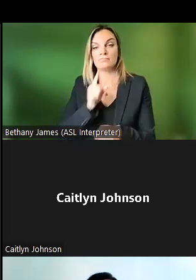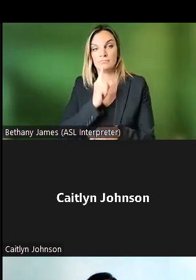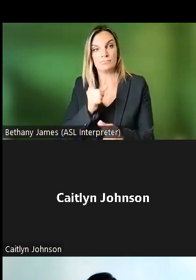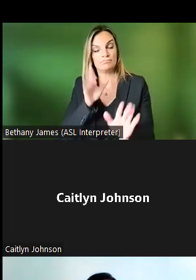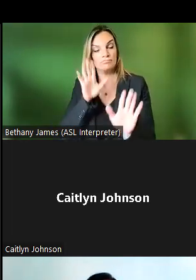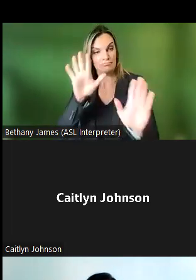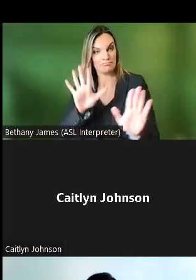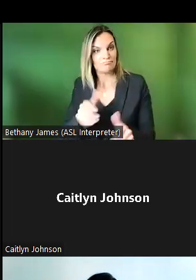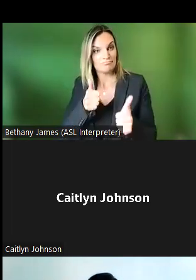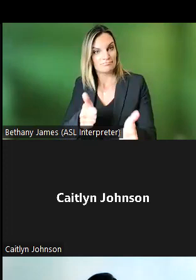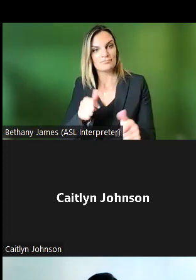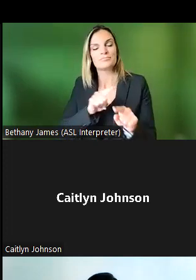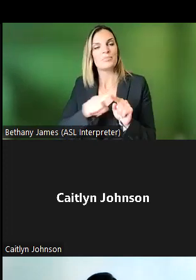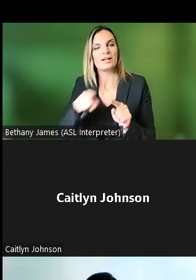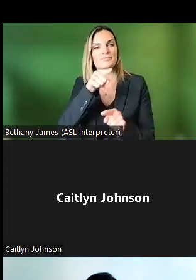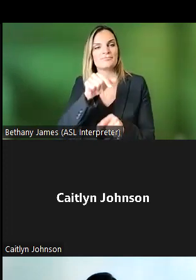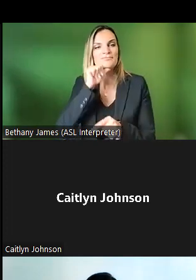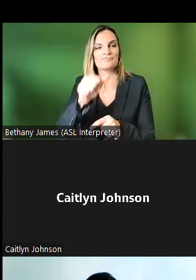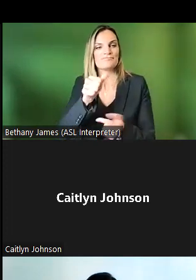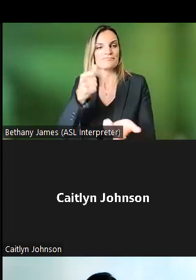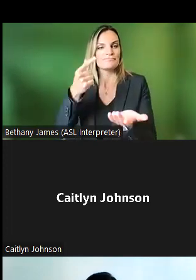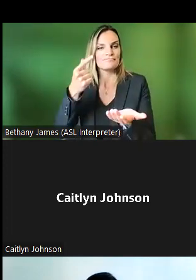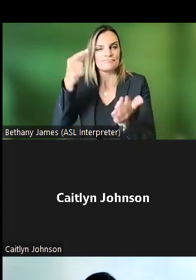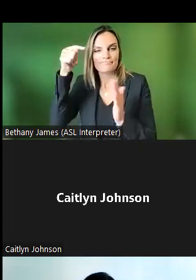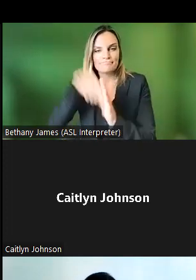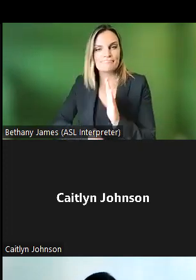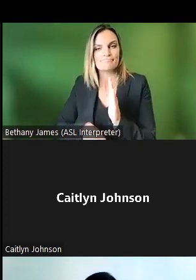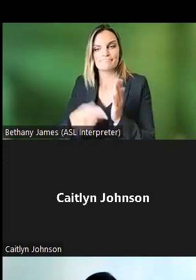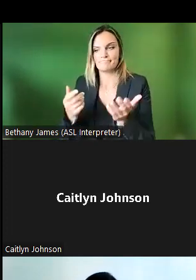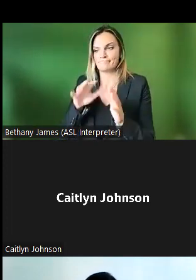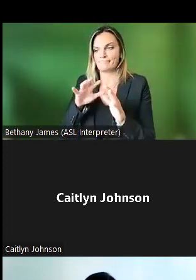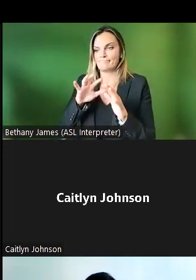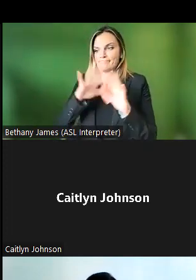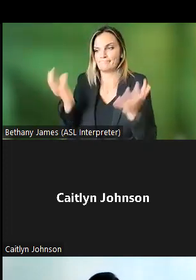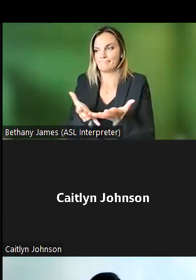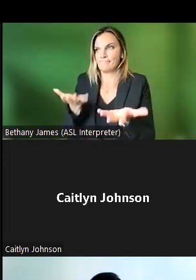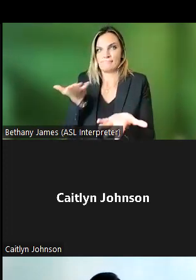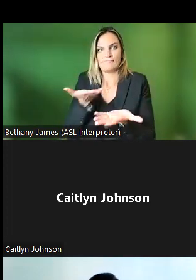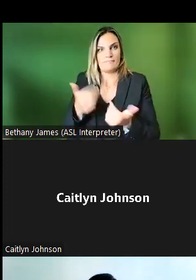really cover all aspects of, you know, the world that we live in, including employment